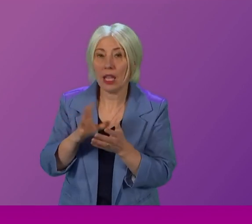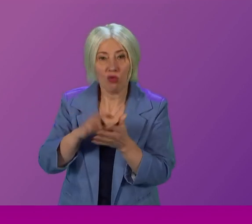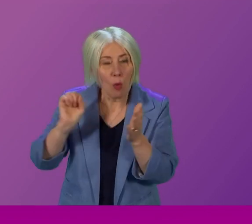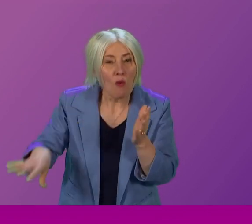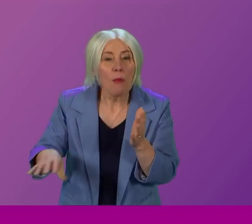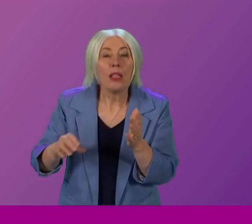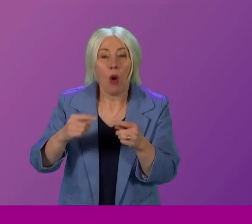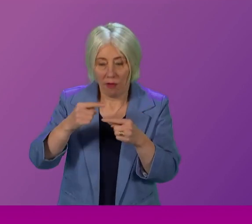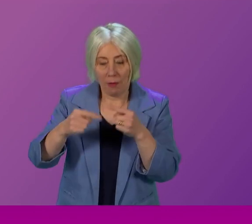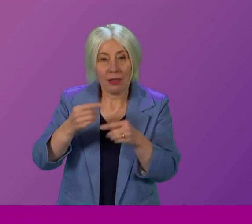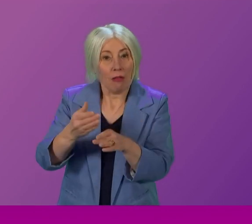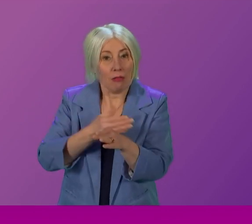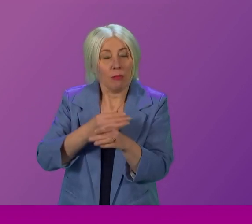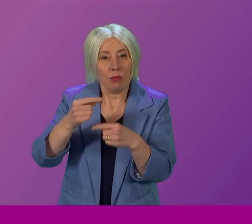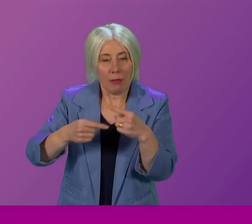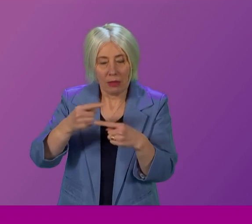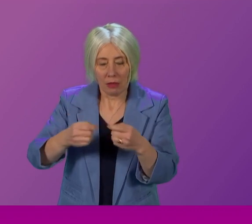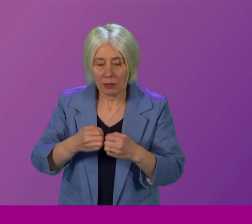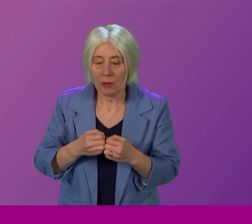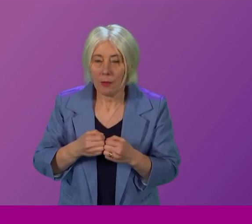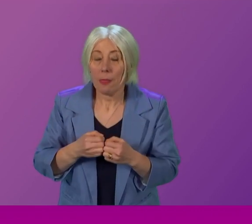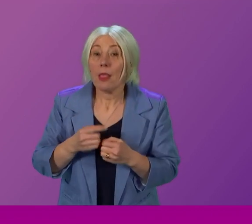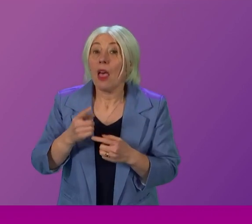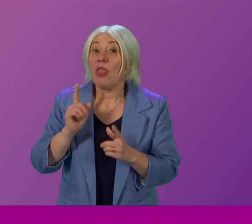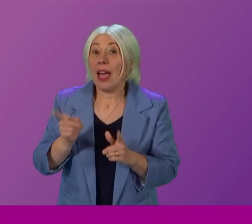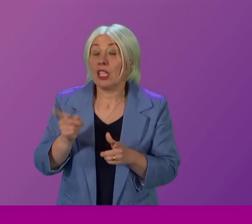Given the recent developments surrounding such meters, I confirm that that is one of a number